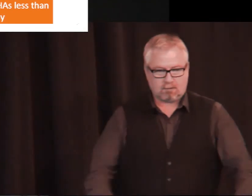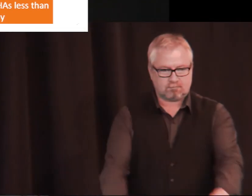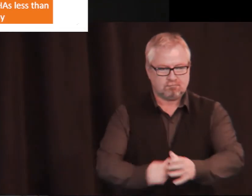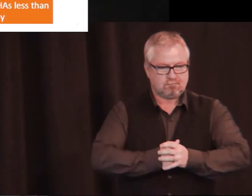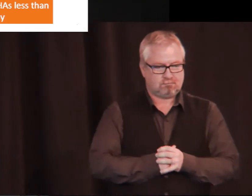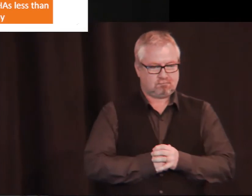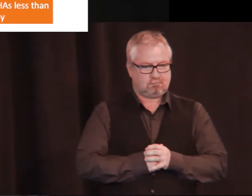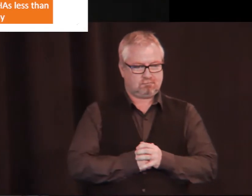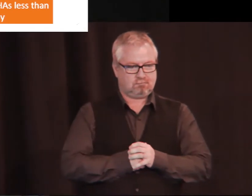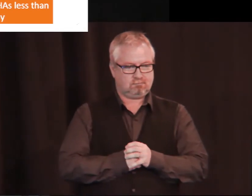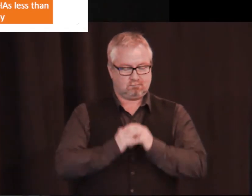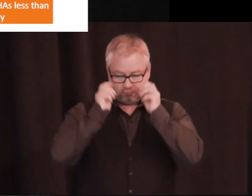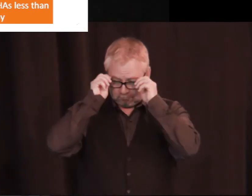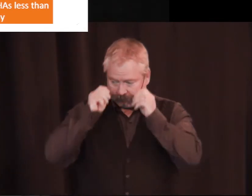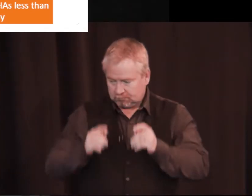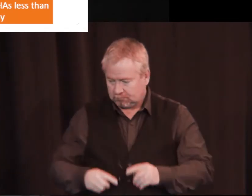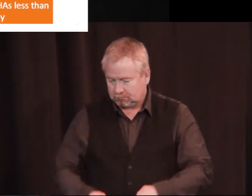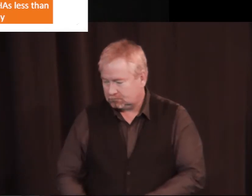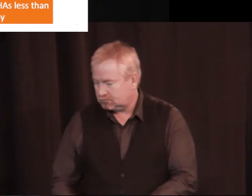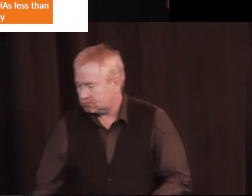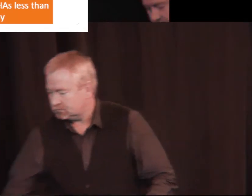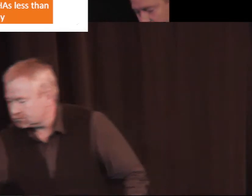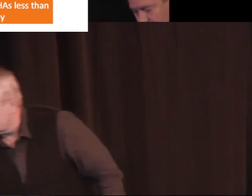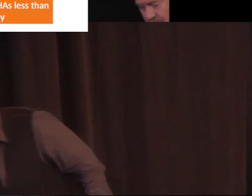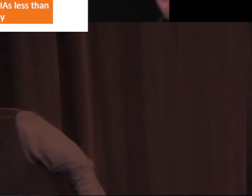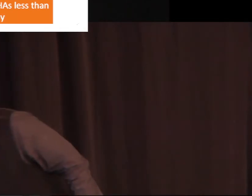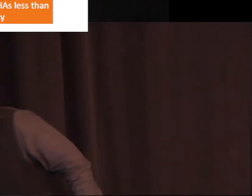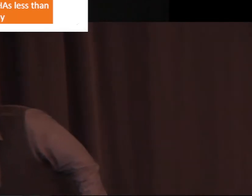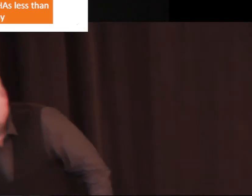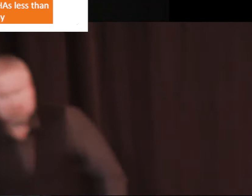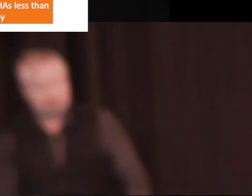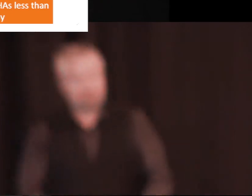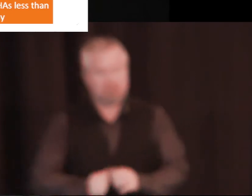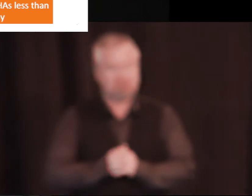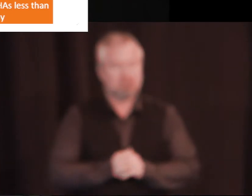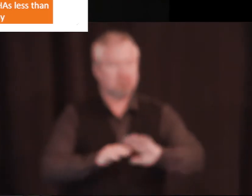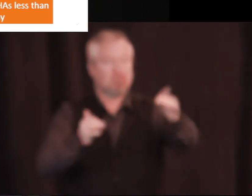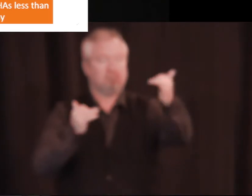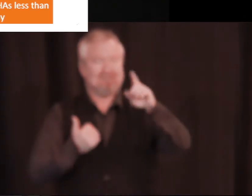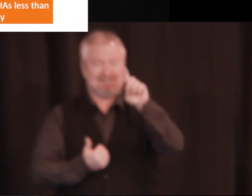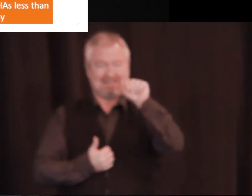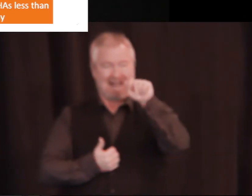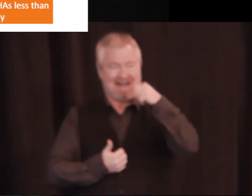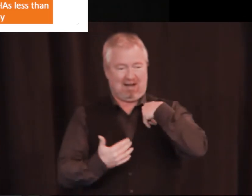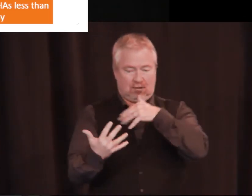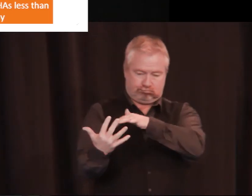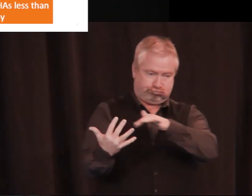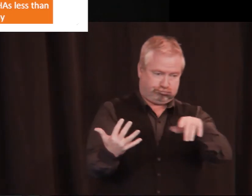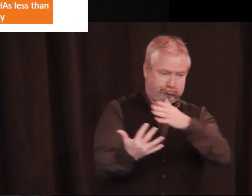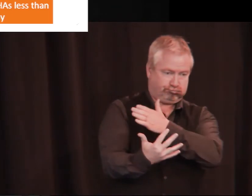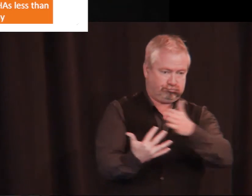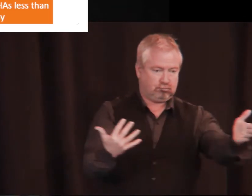And, so, we conclude from those data, from our growth curve analyses, that children who wear hearing aids more than ten hours per day